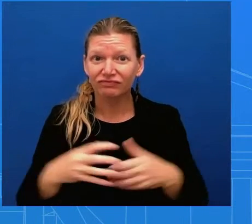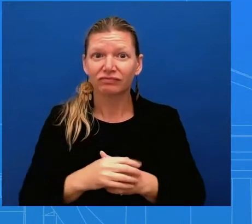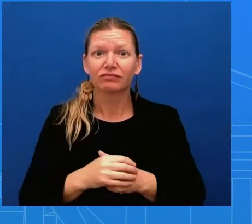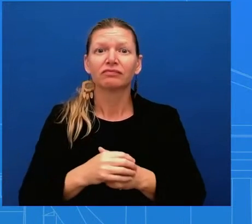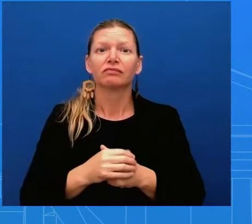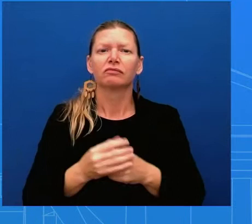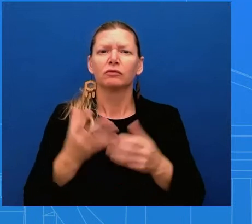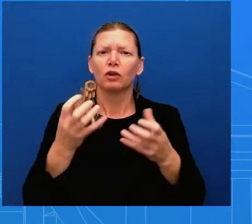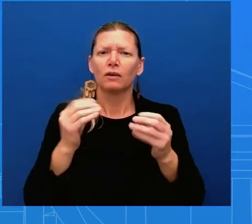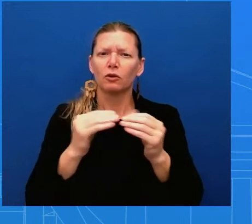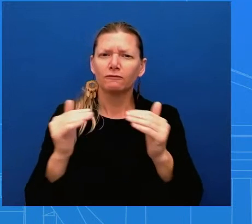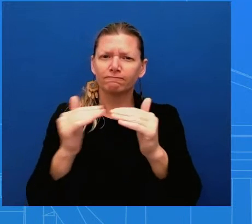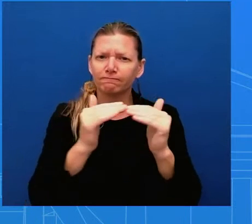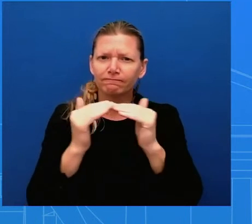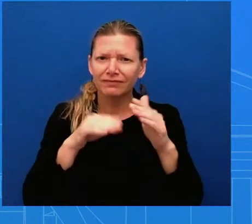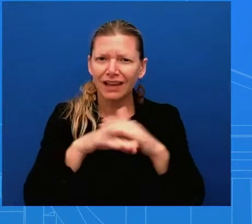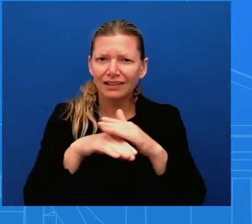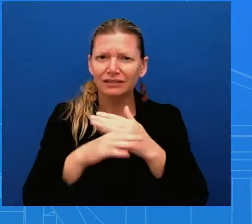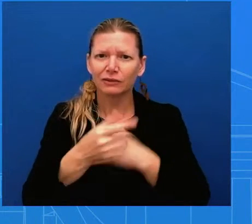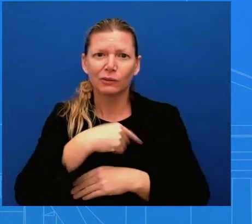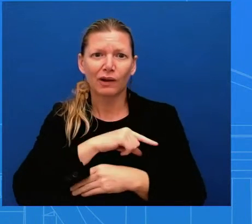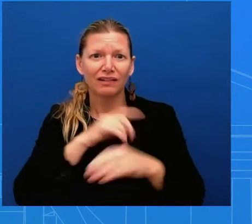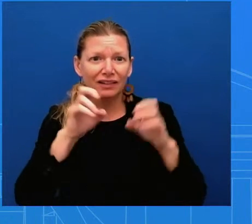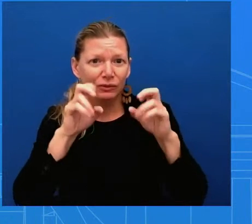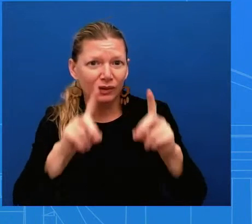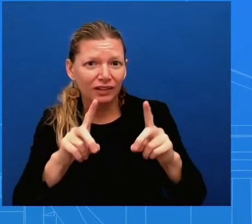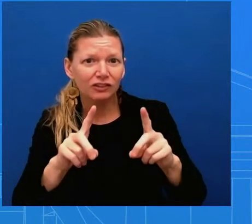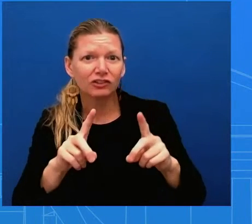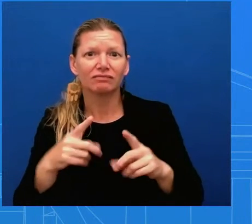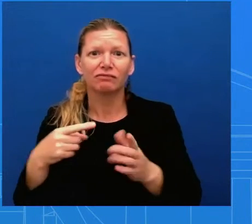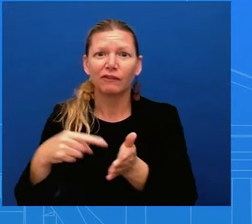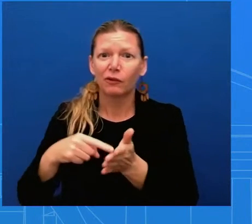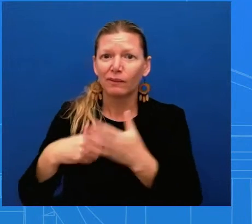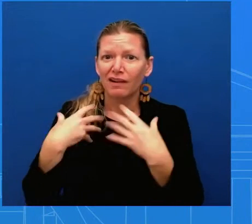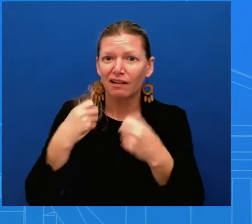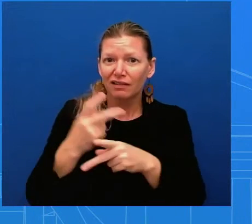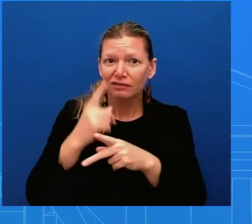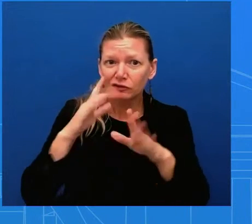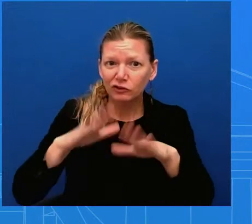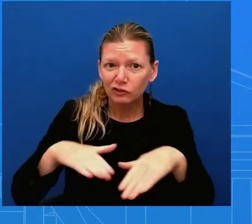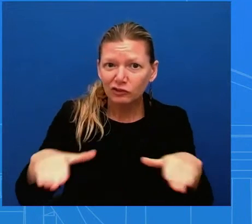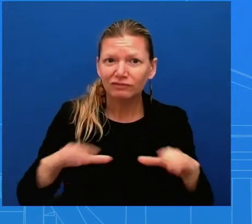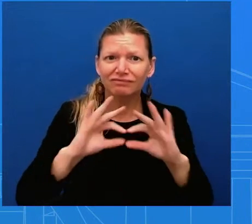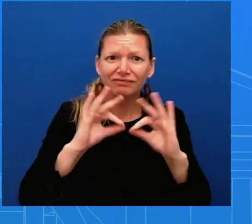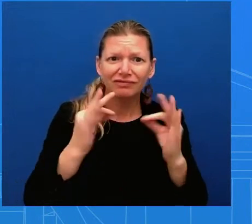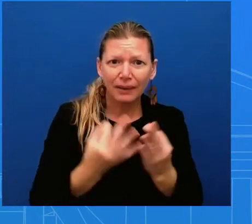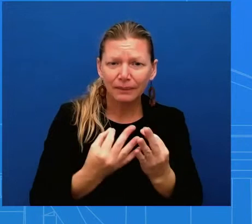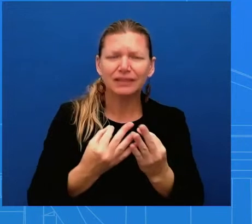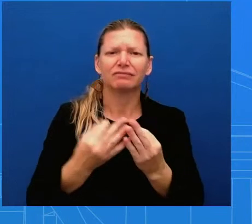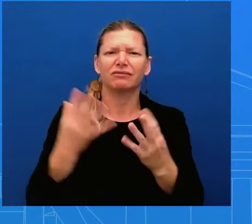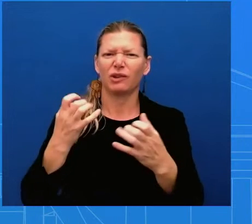combat hate, improve disaster recovery, preserve Indigenous heritage and lands, and protect civil rights